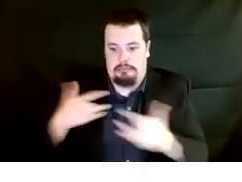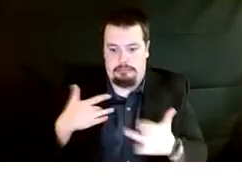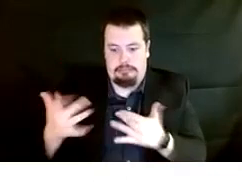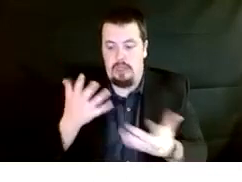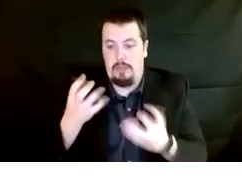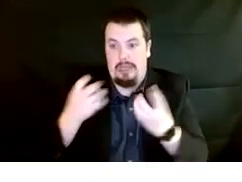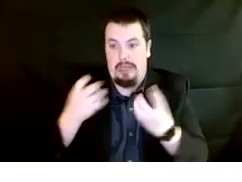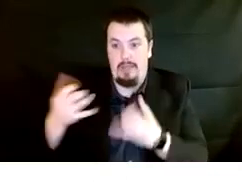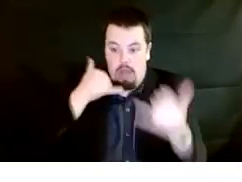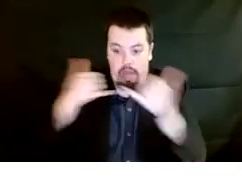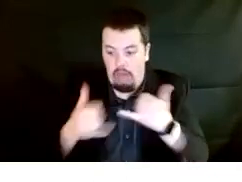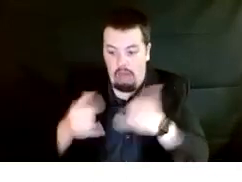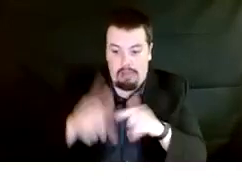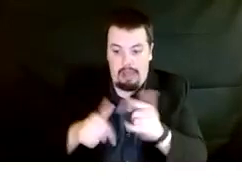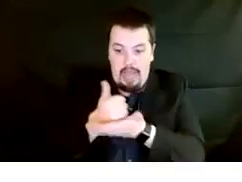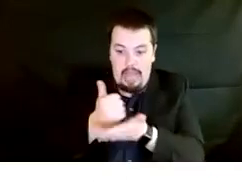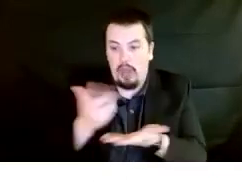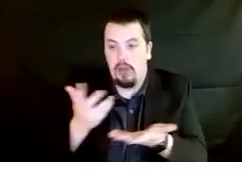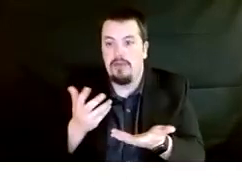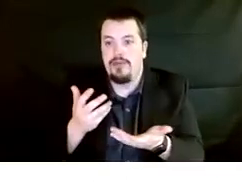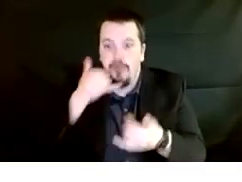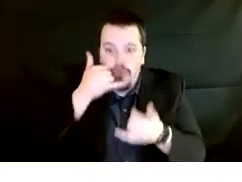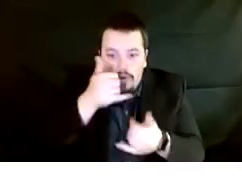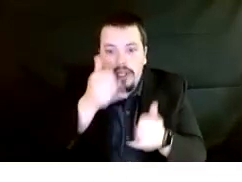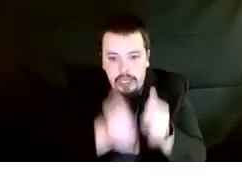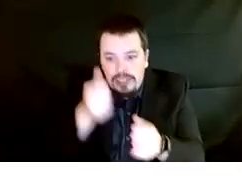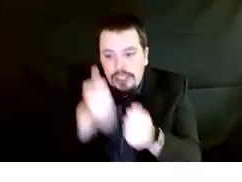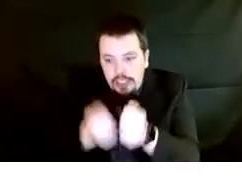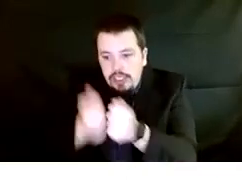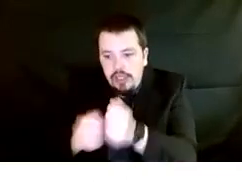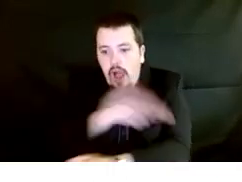wouldn't be able to to pick up the phone and call individually for everybody, so we worked